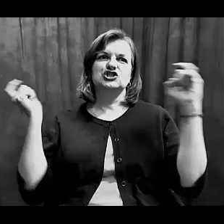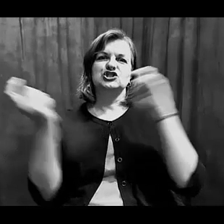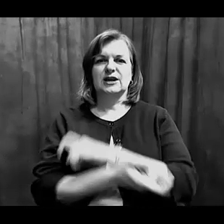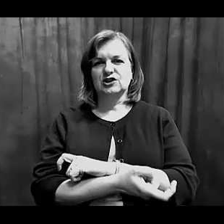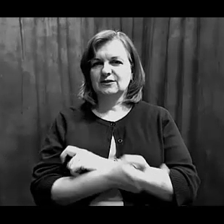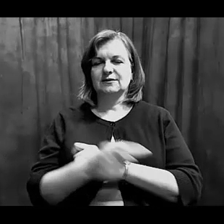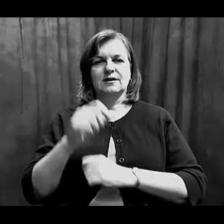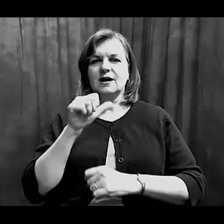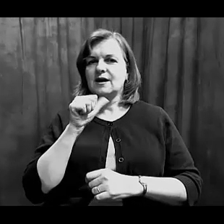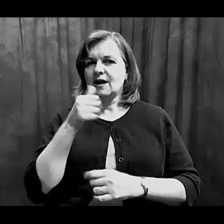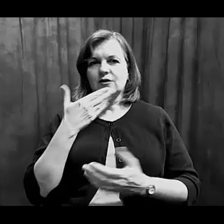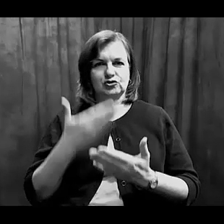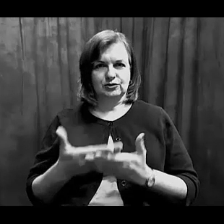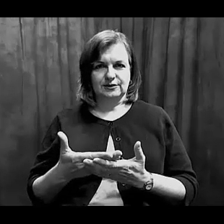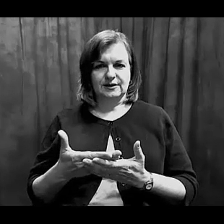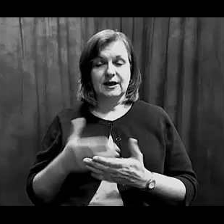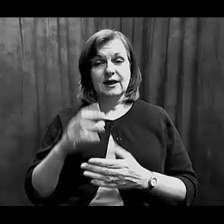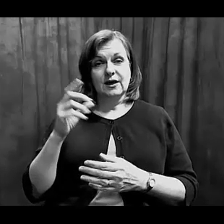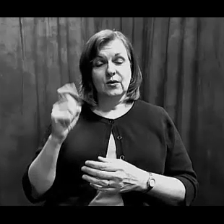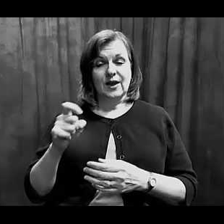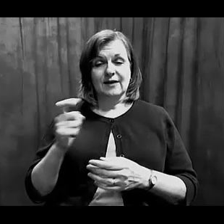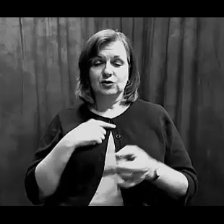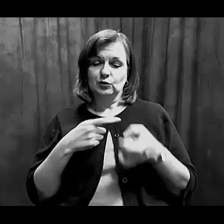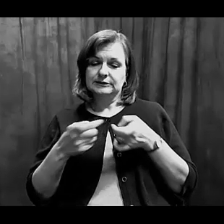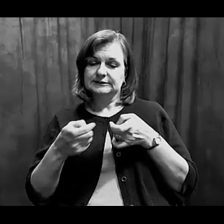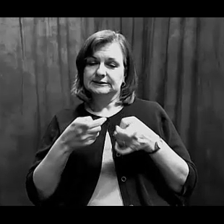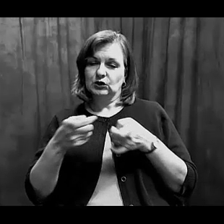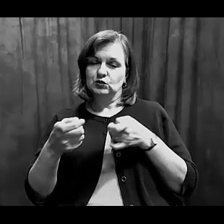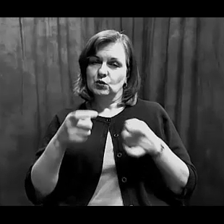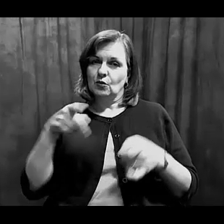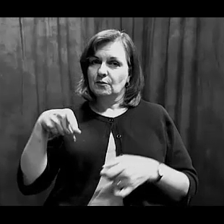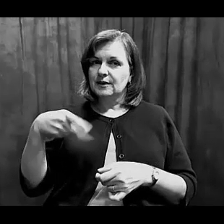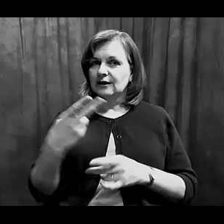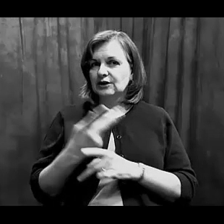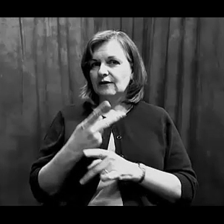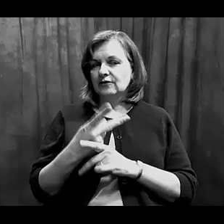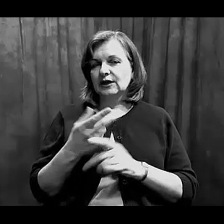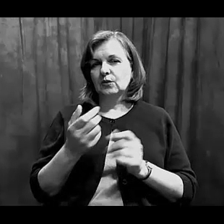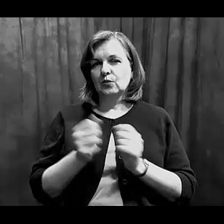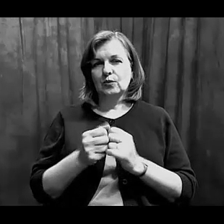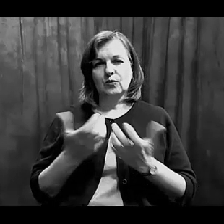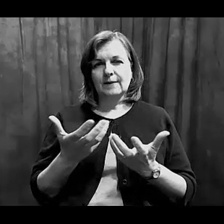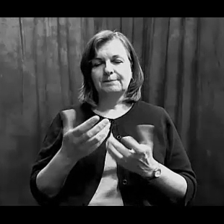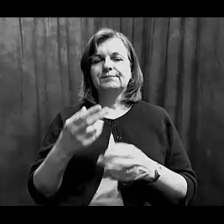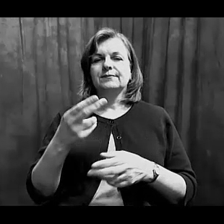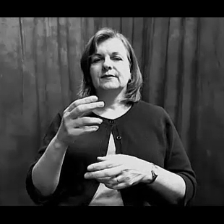so extreme changes in pH are very very bad for us so we actually have to moderate this very carefully